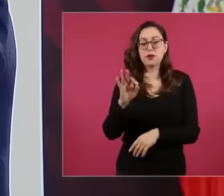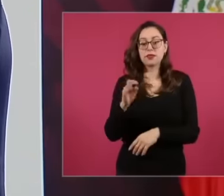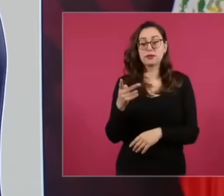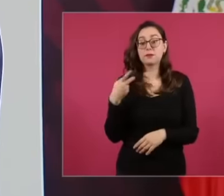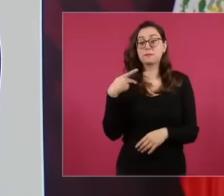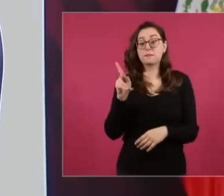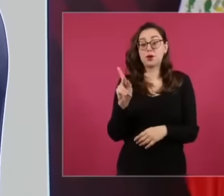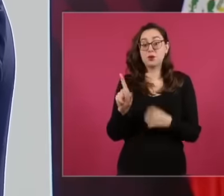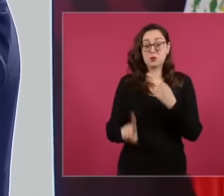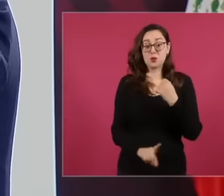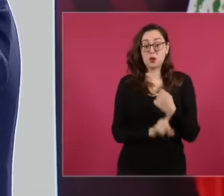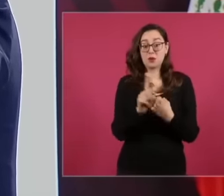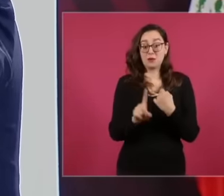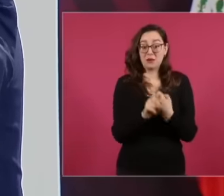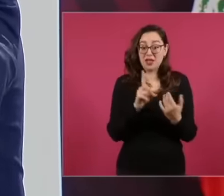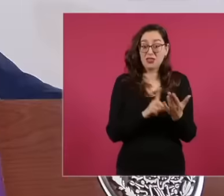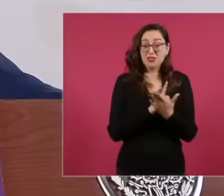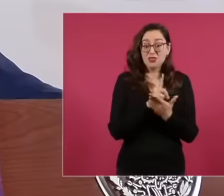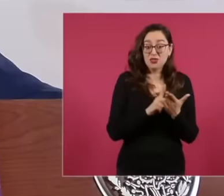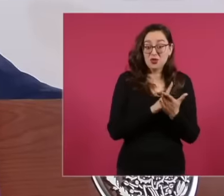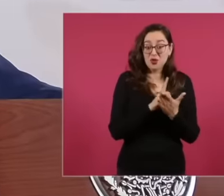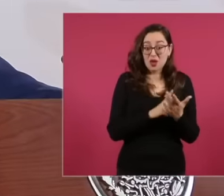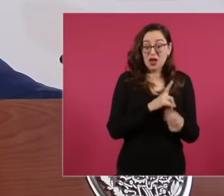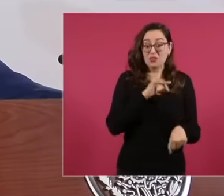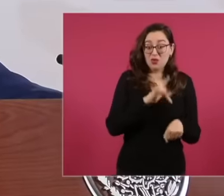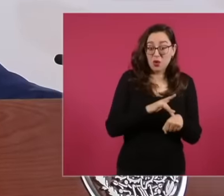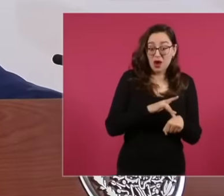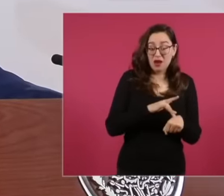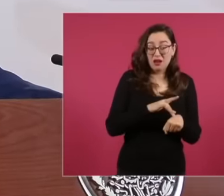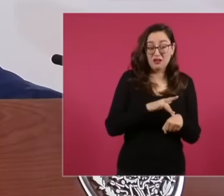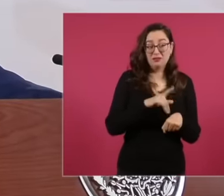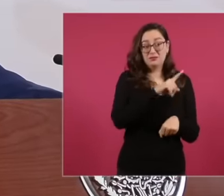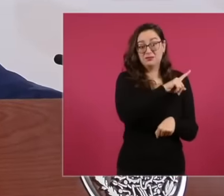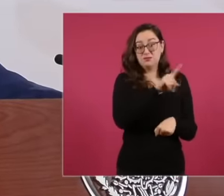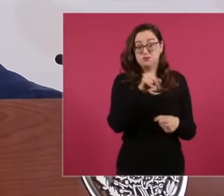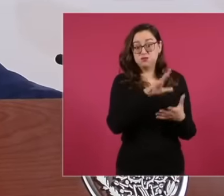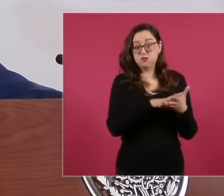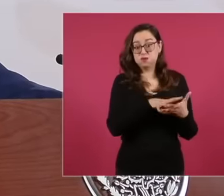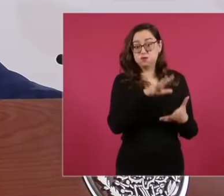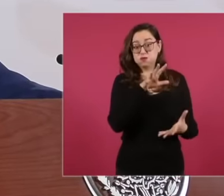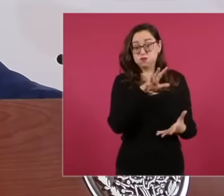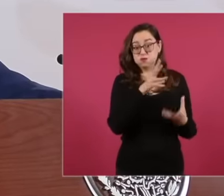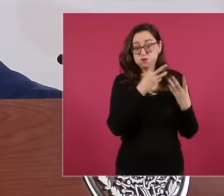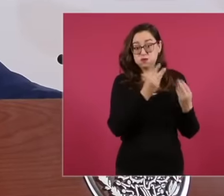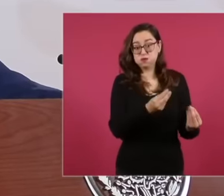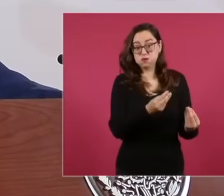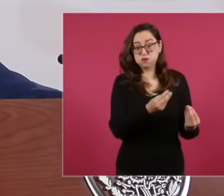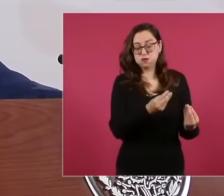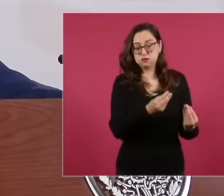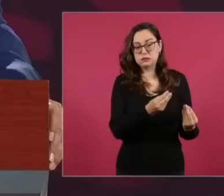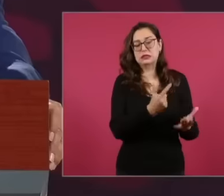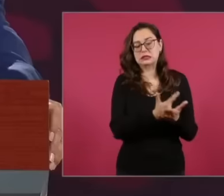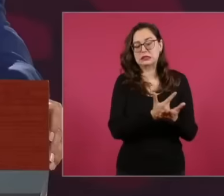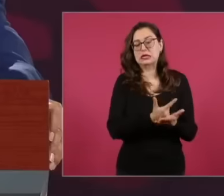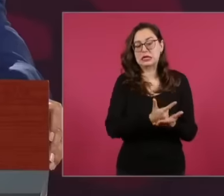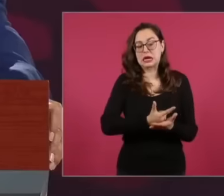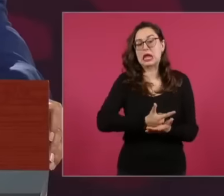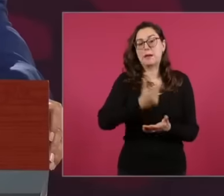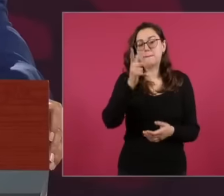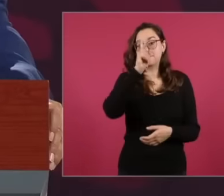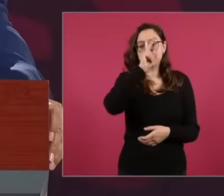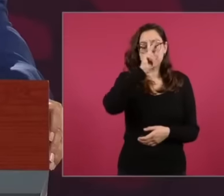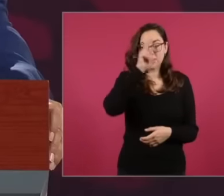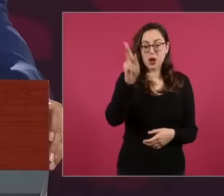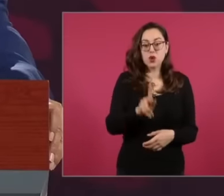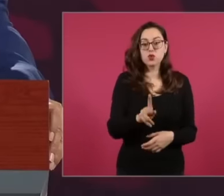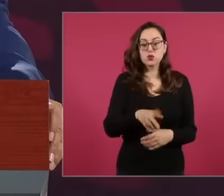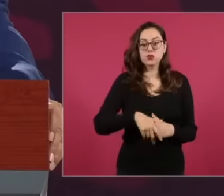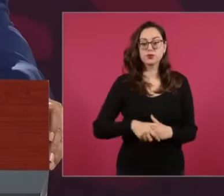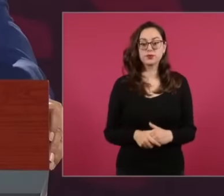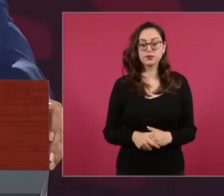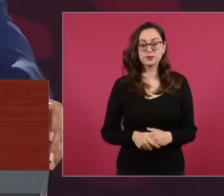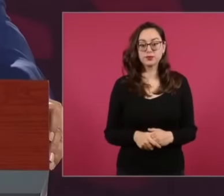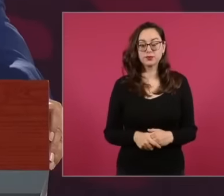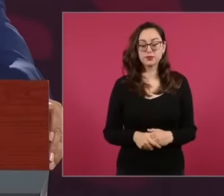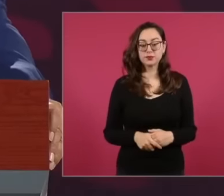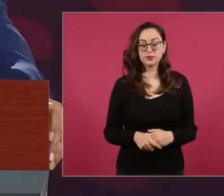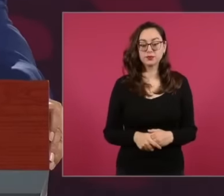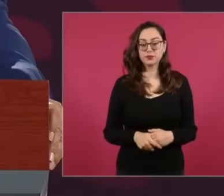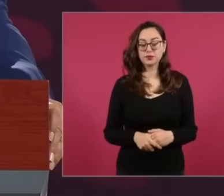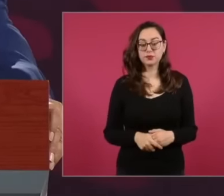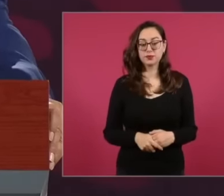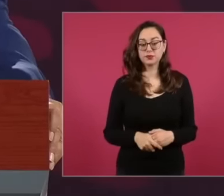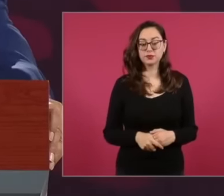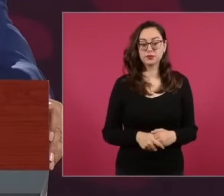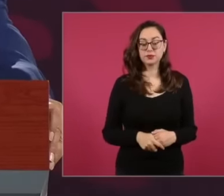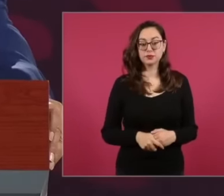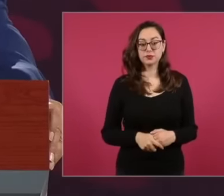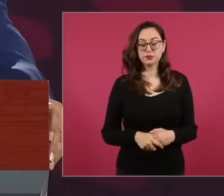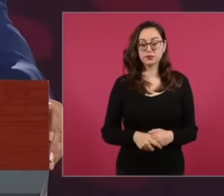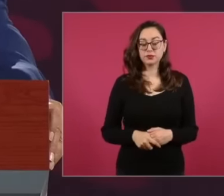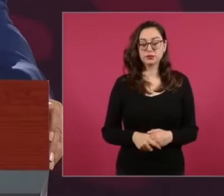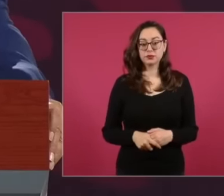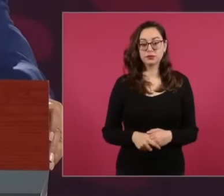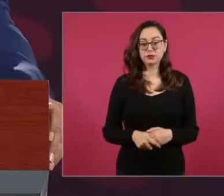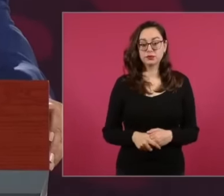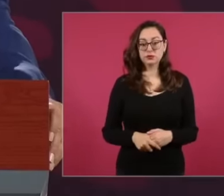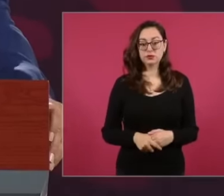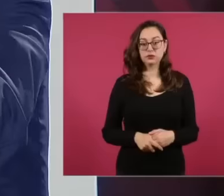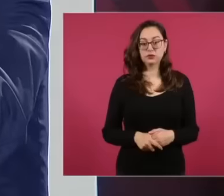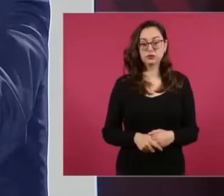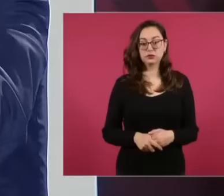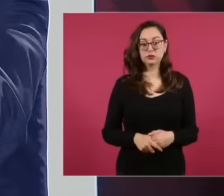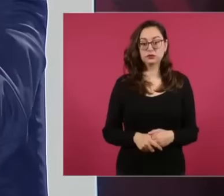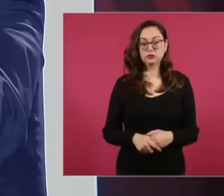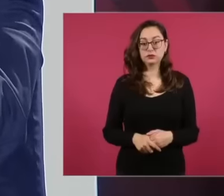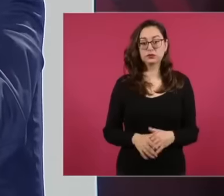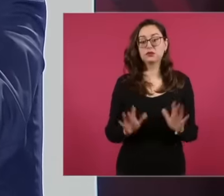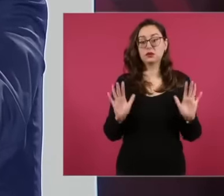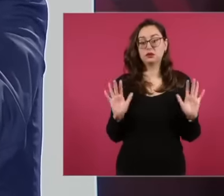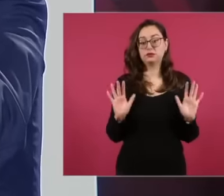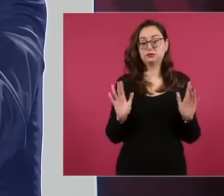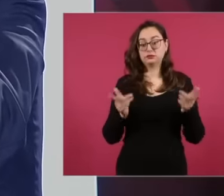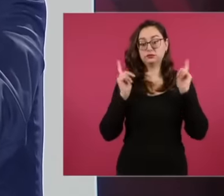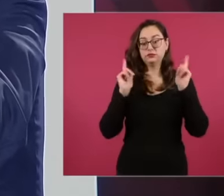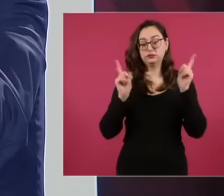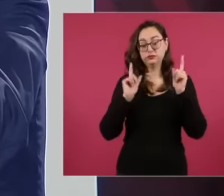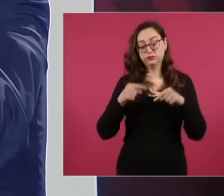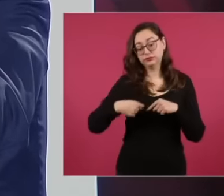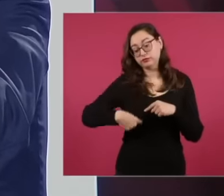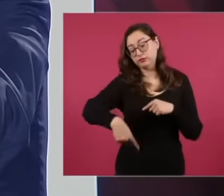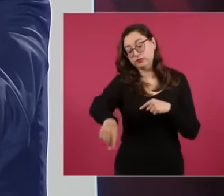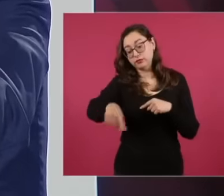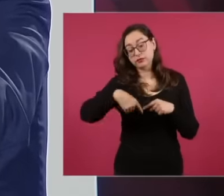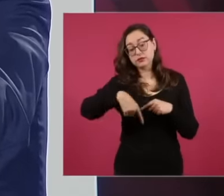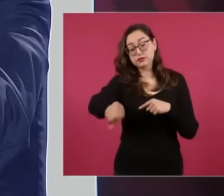crisis. In the United States it is something very serious and I hope they take care of it and